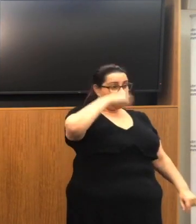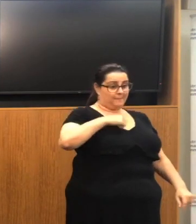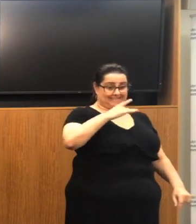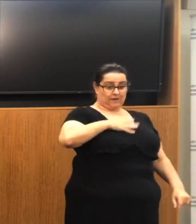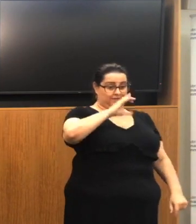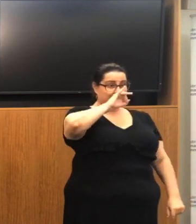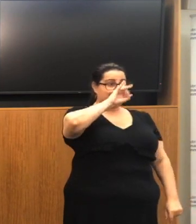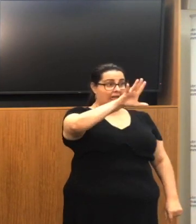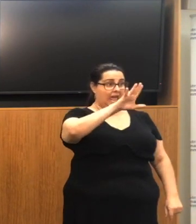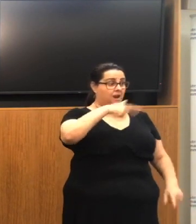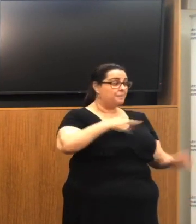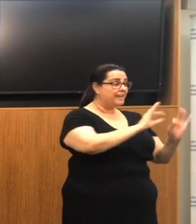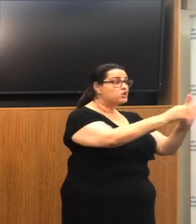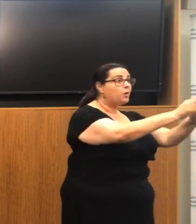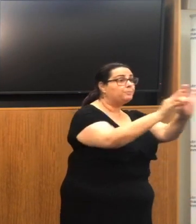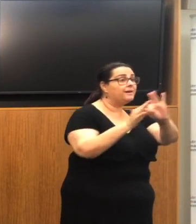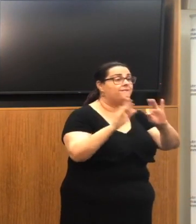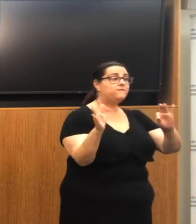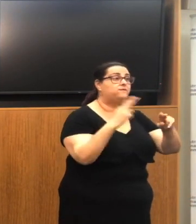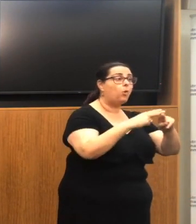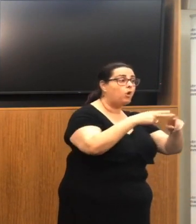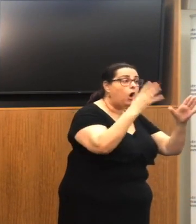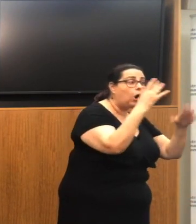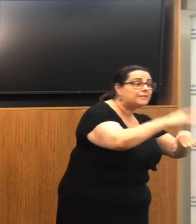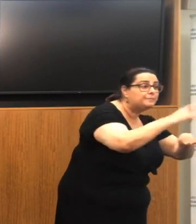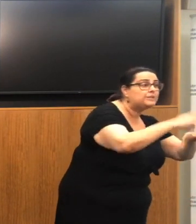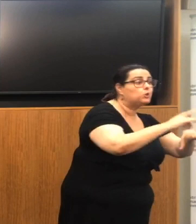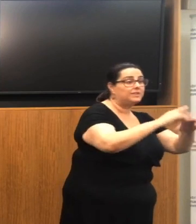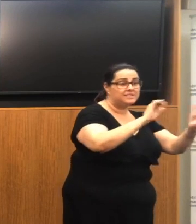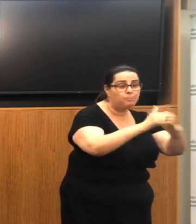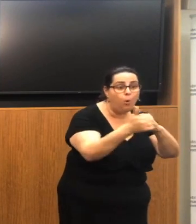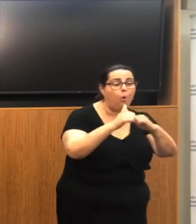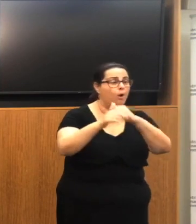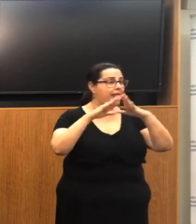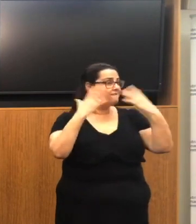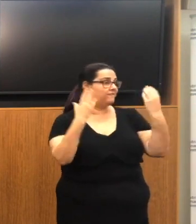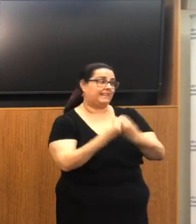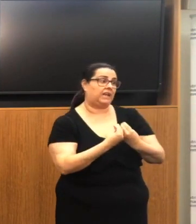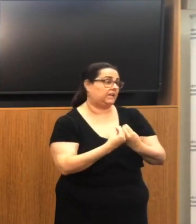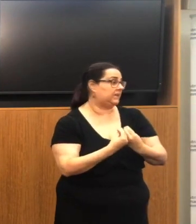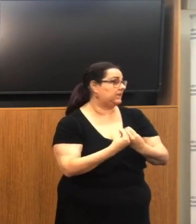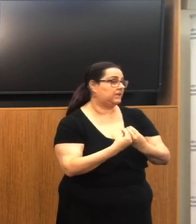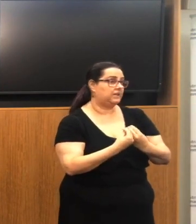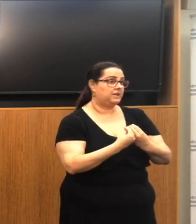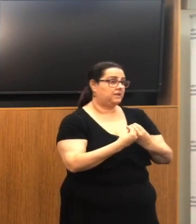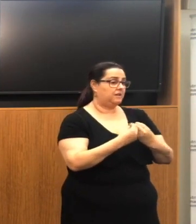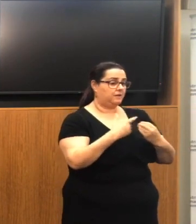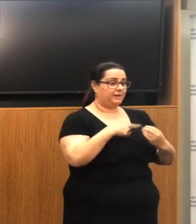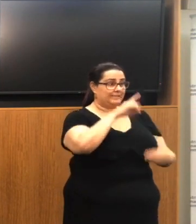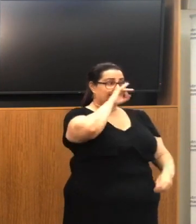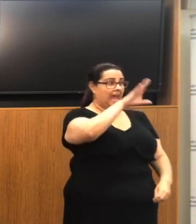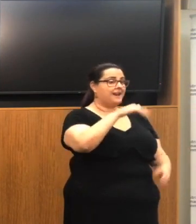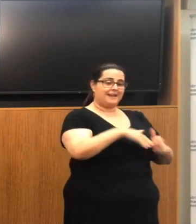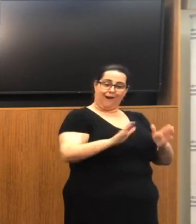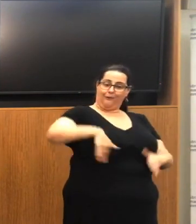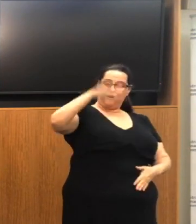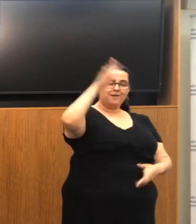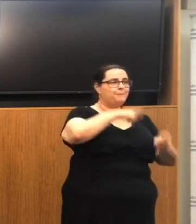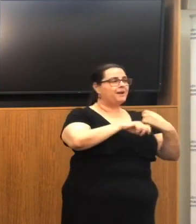attacked by everybody, hospitals, and whatever. And that's determined my life of trying to change